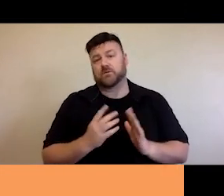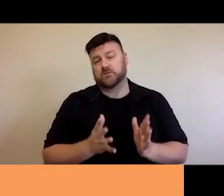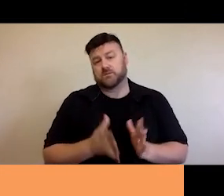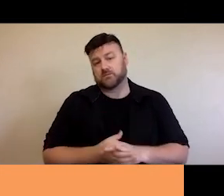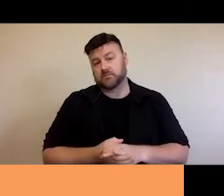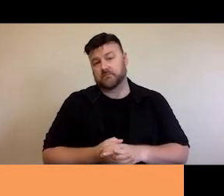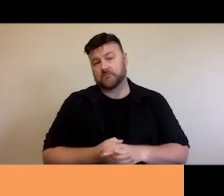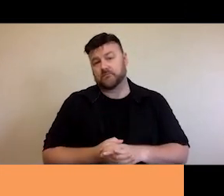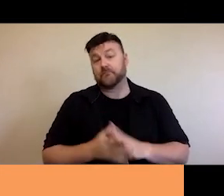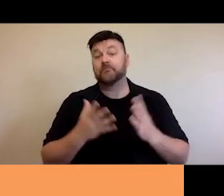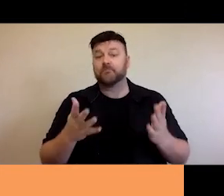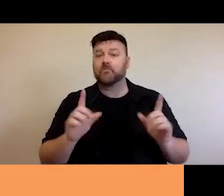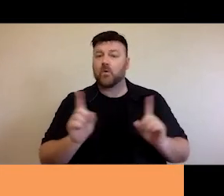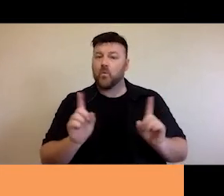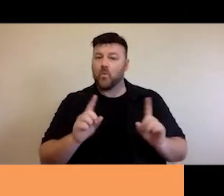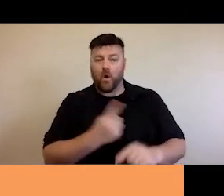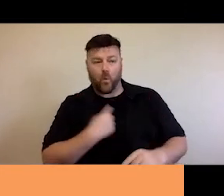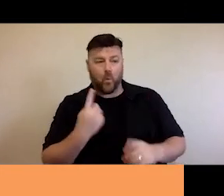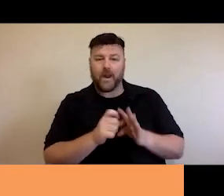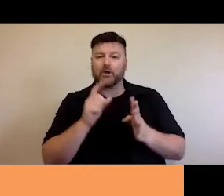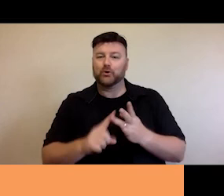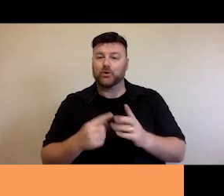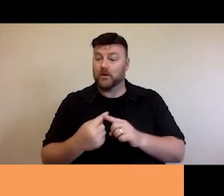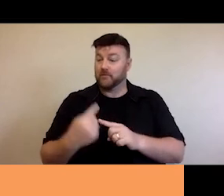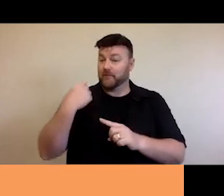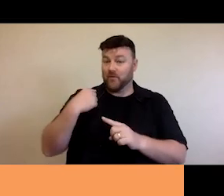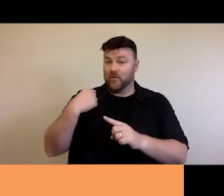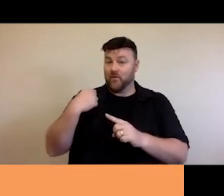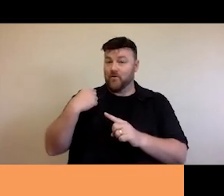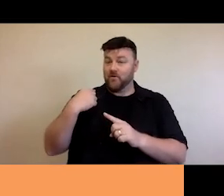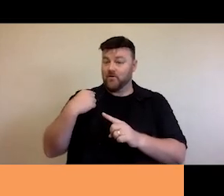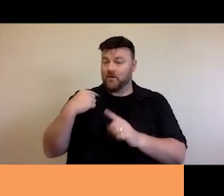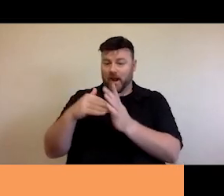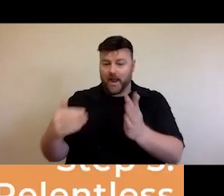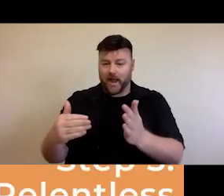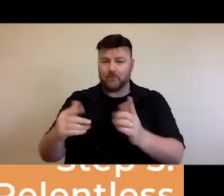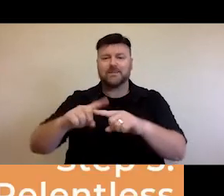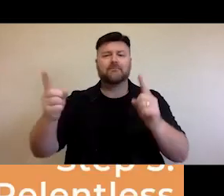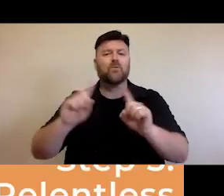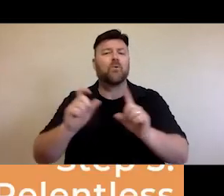what will we do differently that we didn't do in a previous period? I